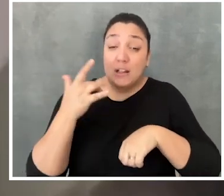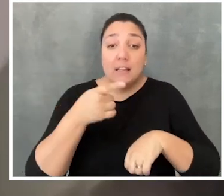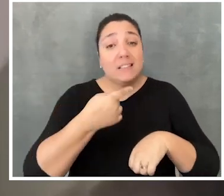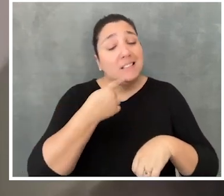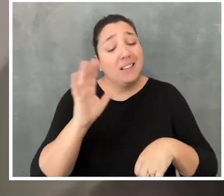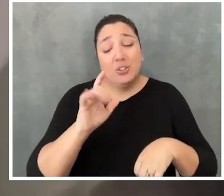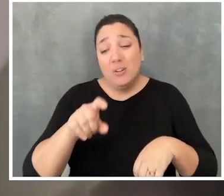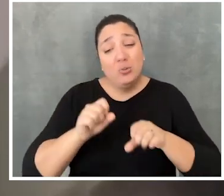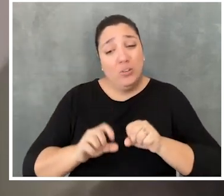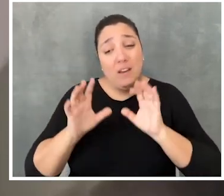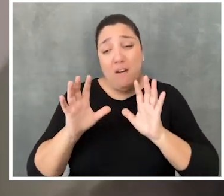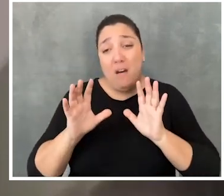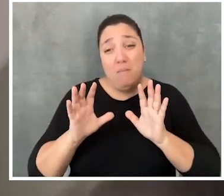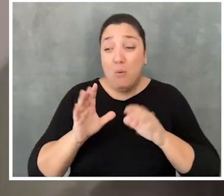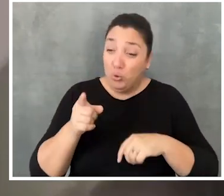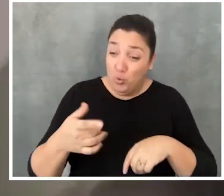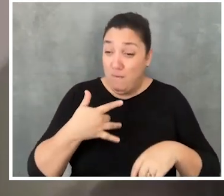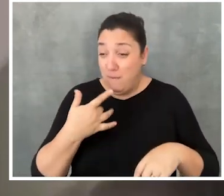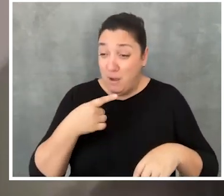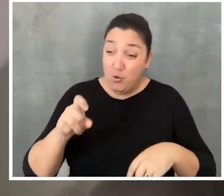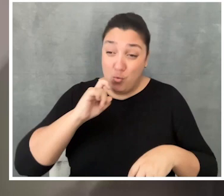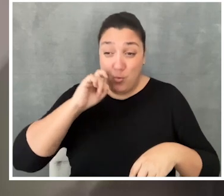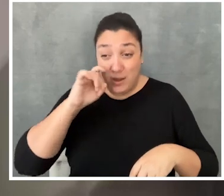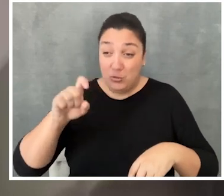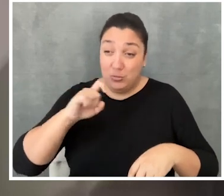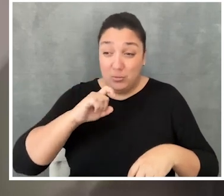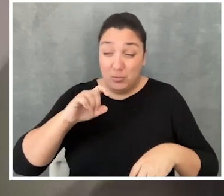to be in the disability rights movement.